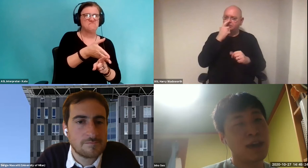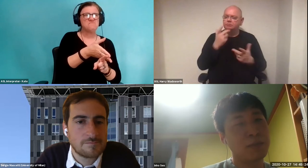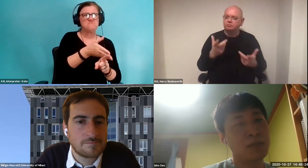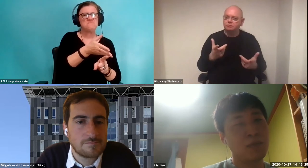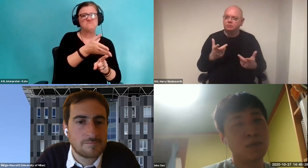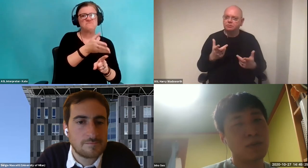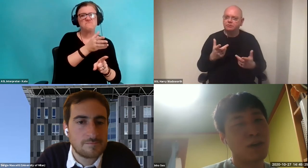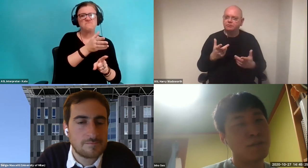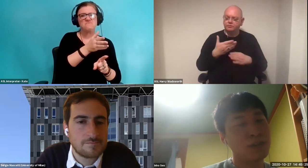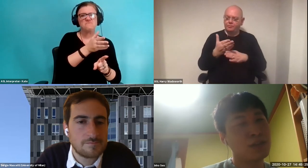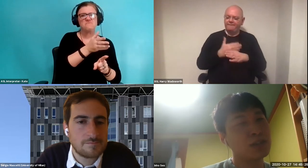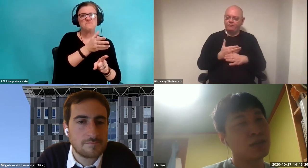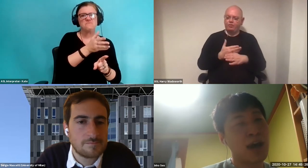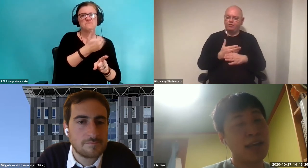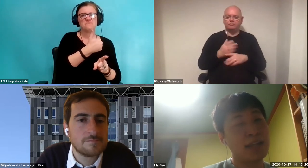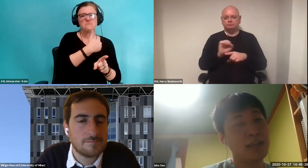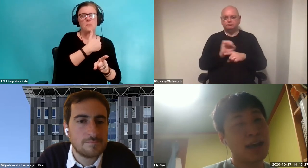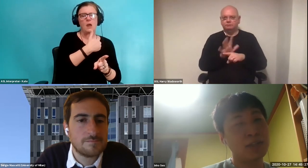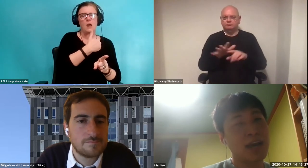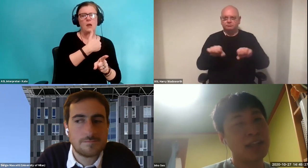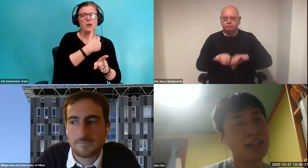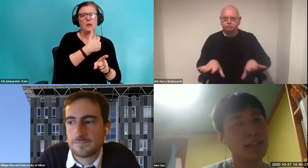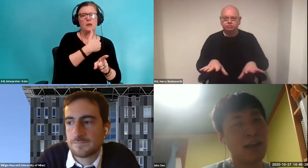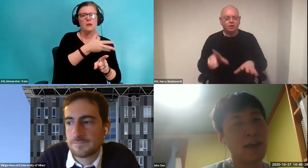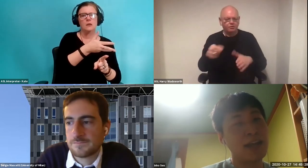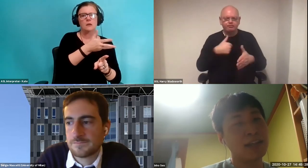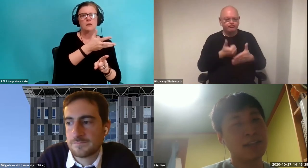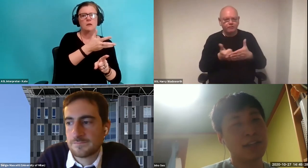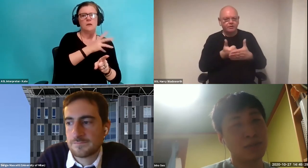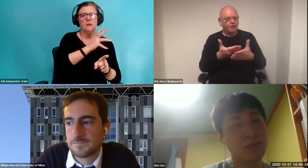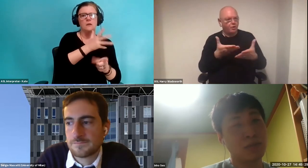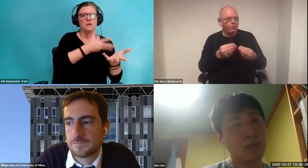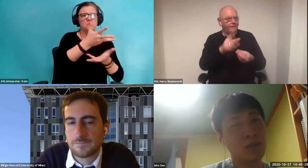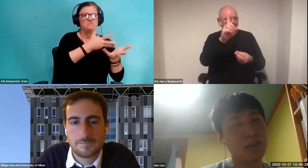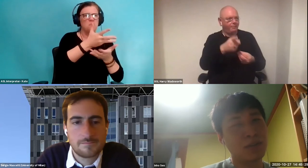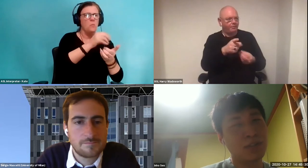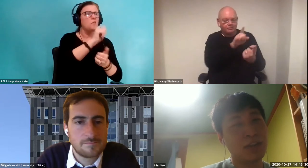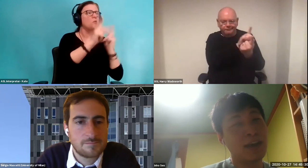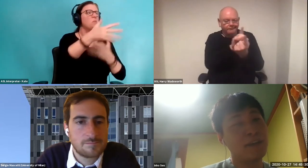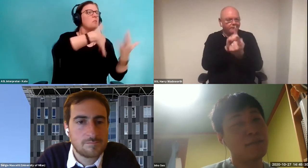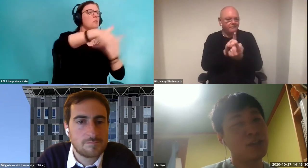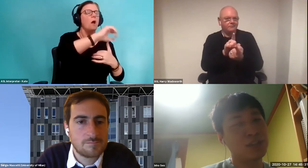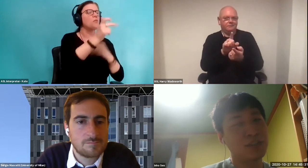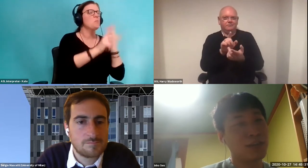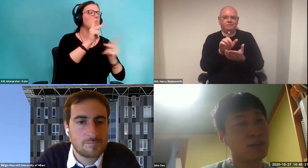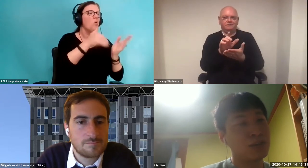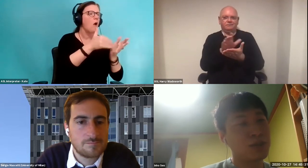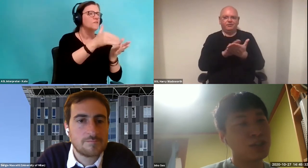other people often so I need I do I didn't I didn't need to turn on Envision too much